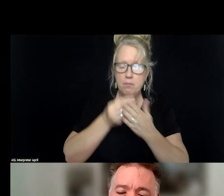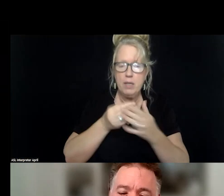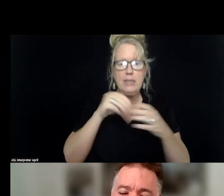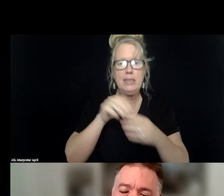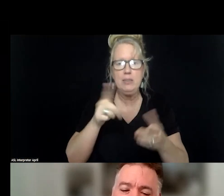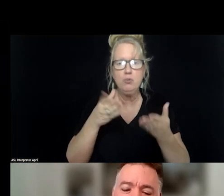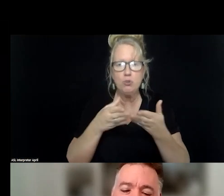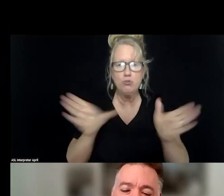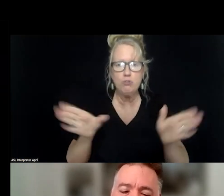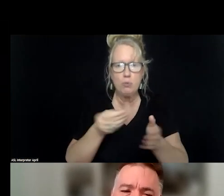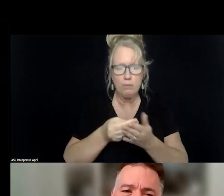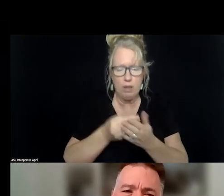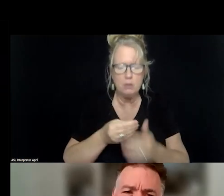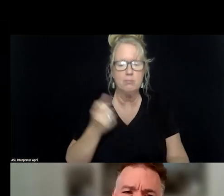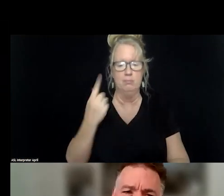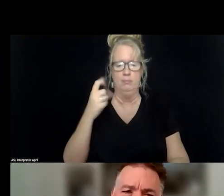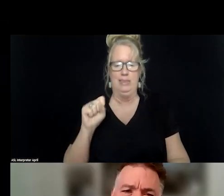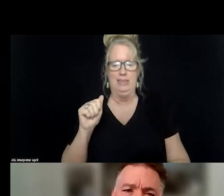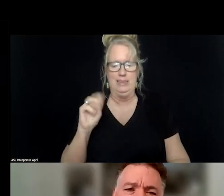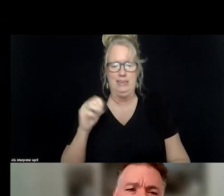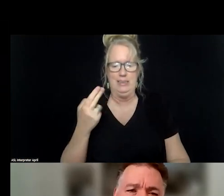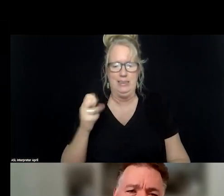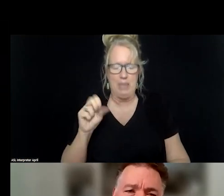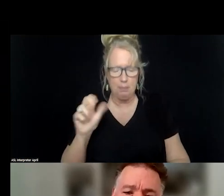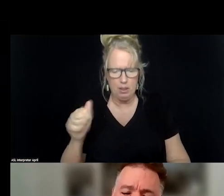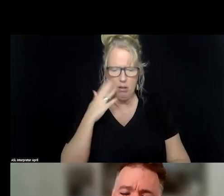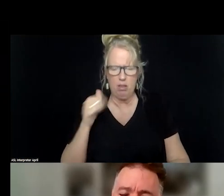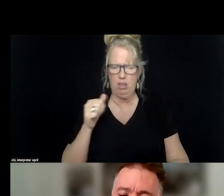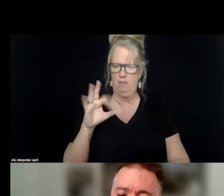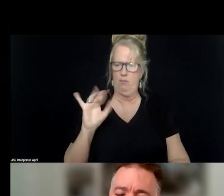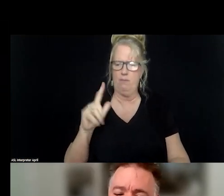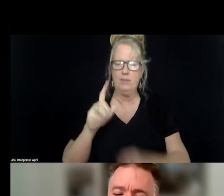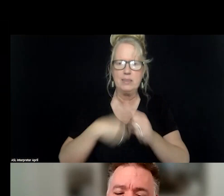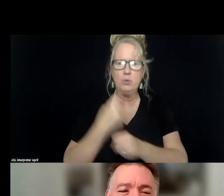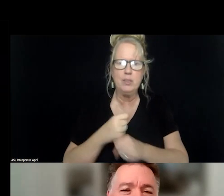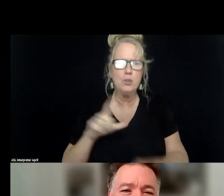I WILL TELL YOU THAT SAMHSA IN THE FISCAL YEAR OF 21 PUSHED OUT